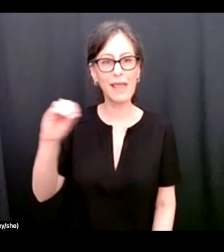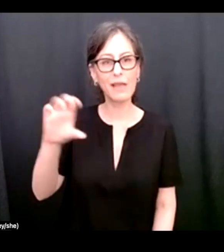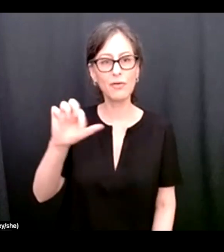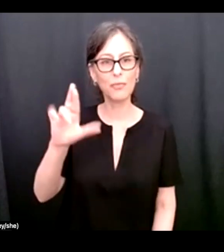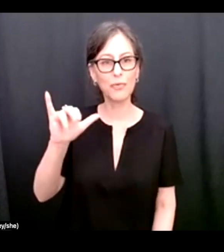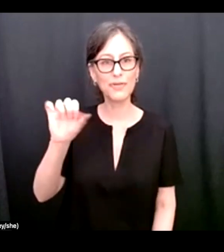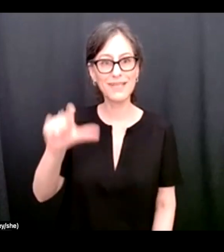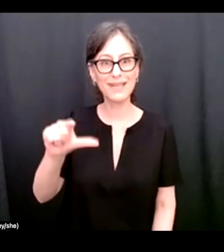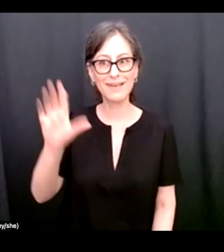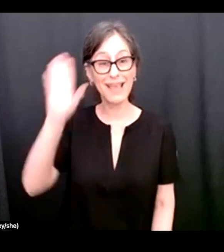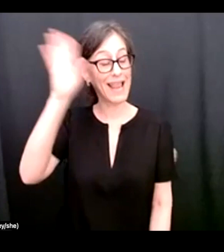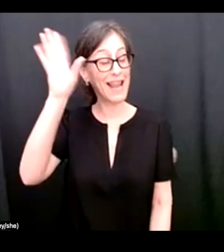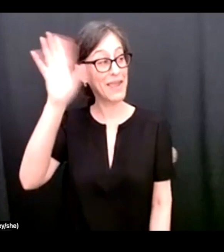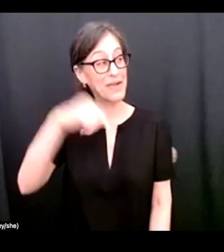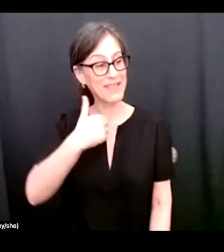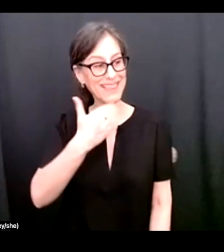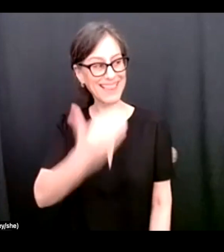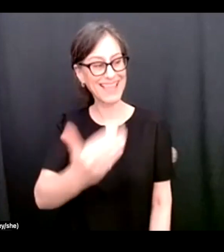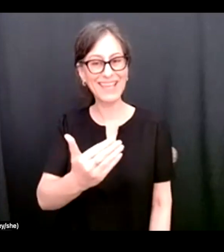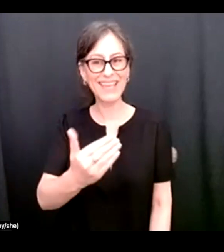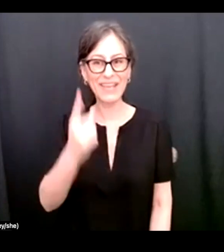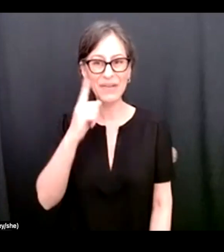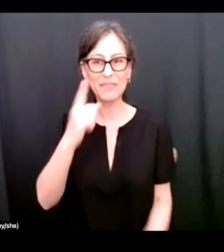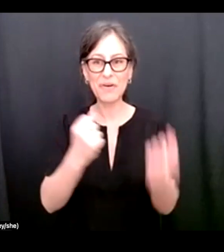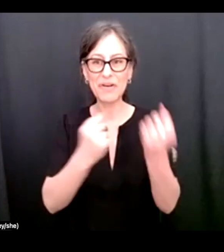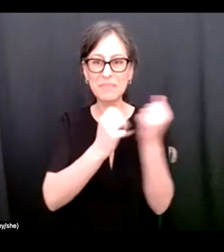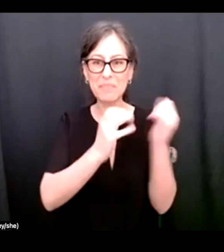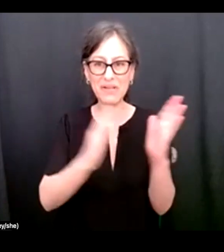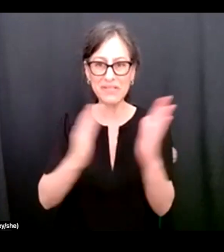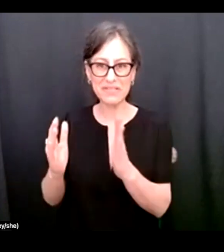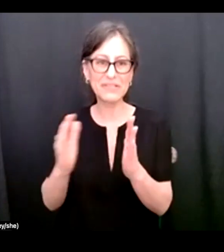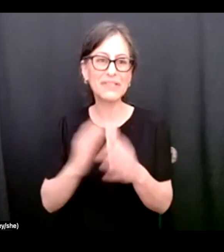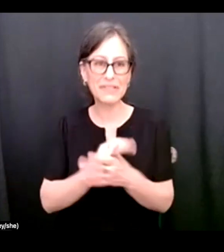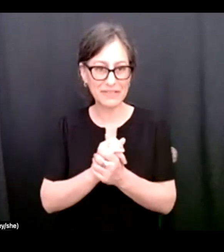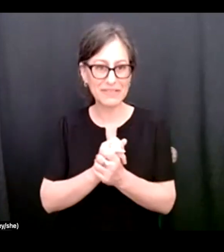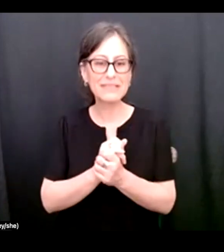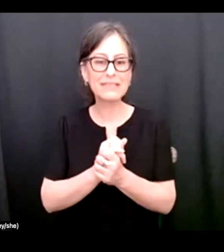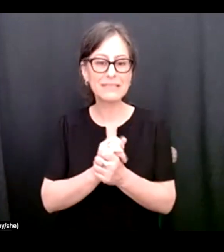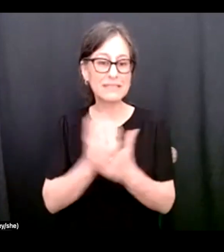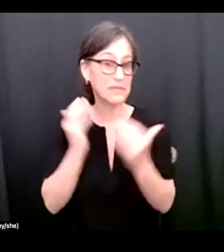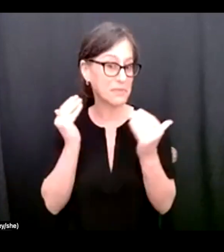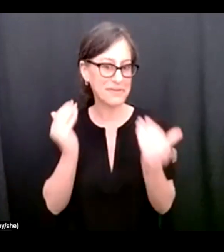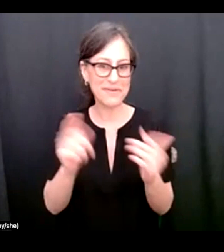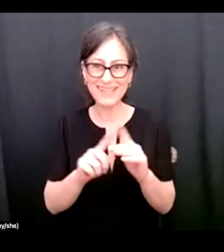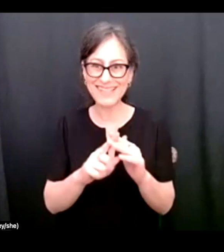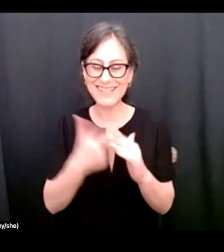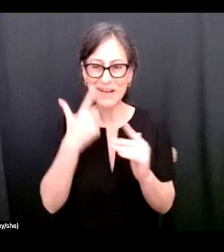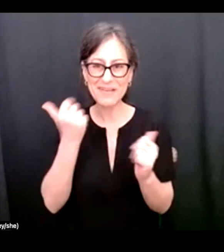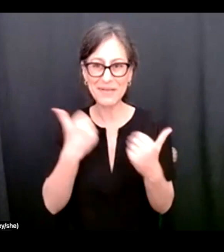Hi. Thanks to the sponsors. And we'll just get started because we have a lot to do.